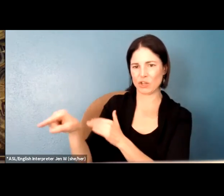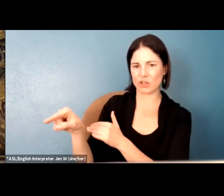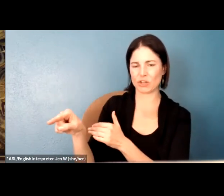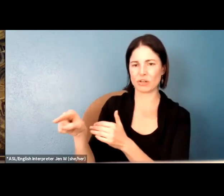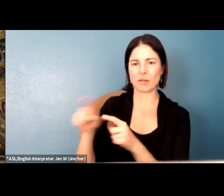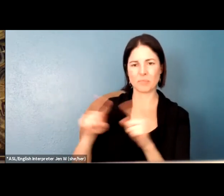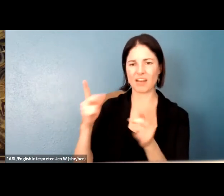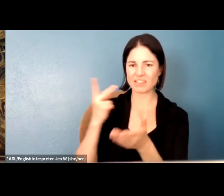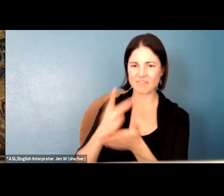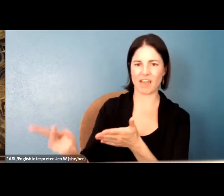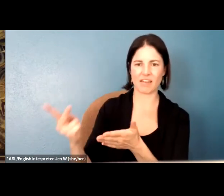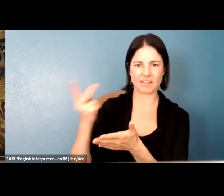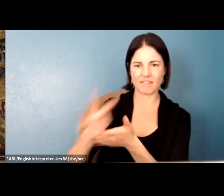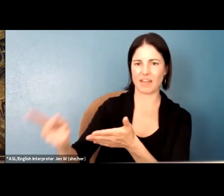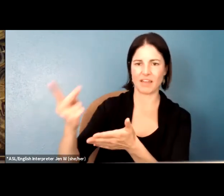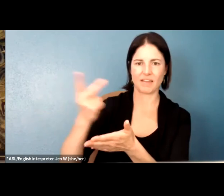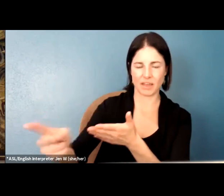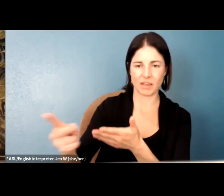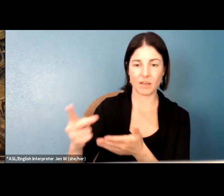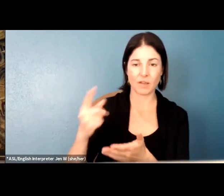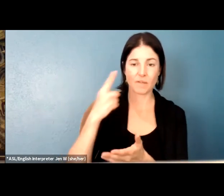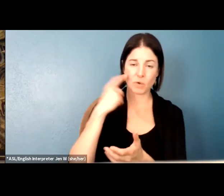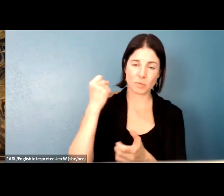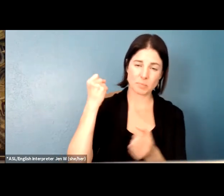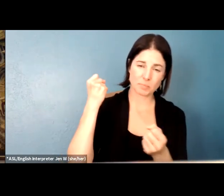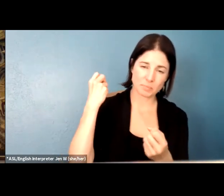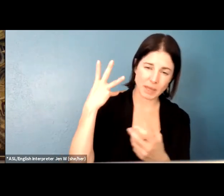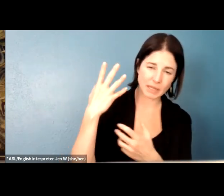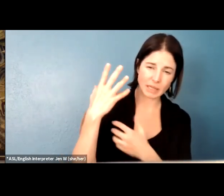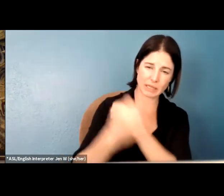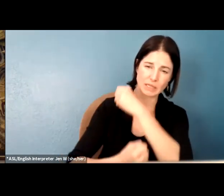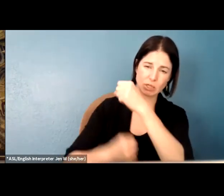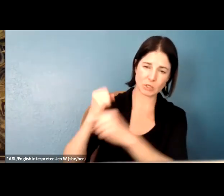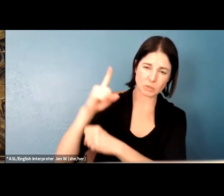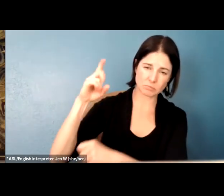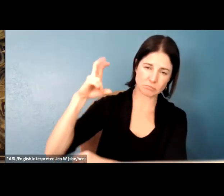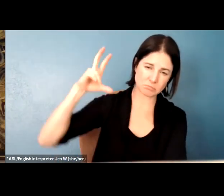centuries, settler colonialism has been trying to kill native